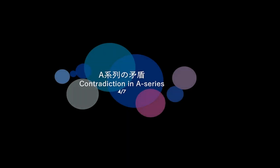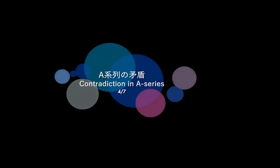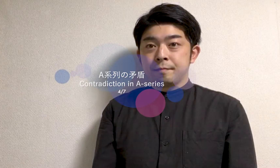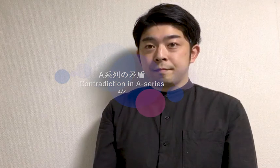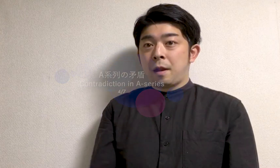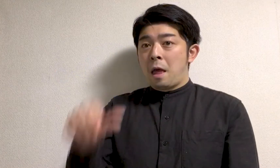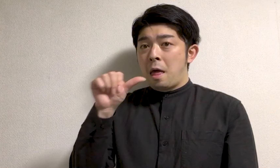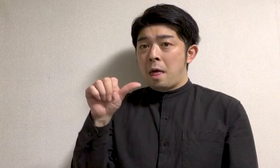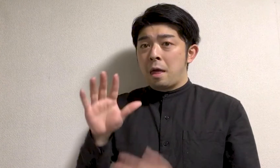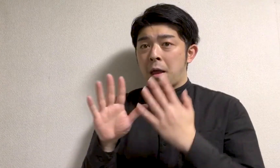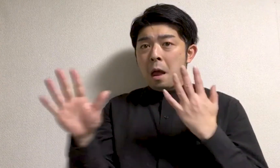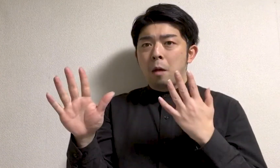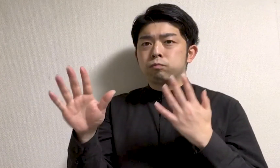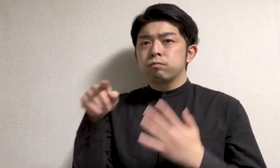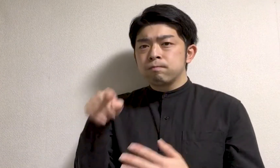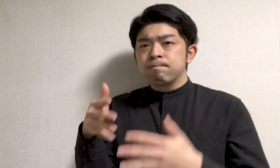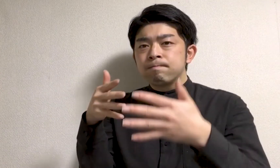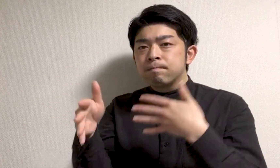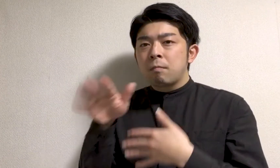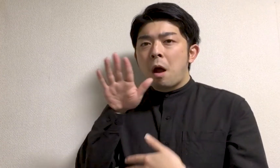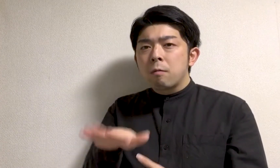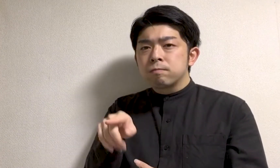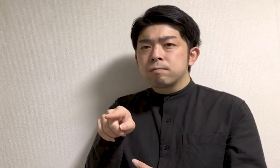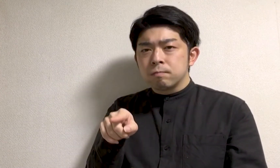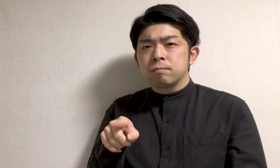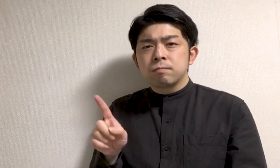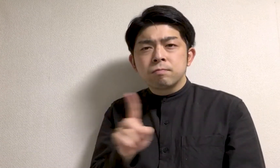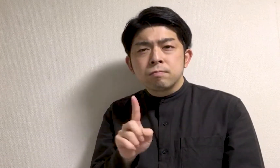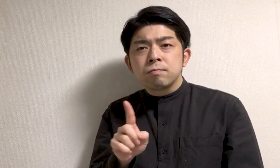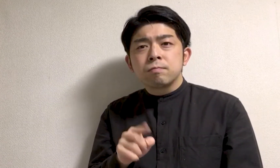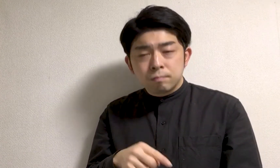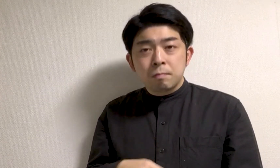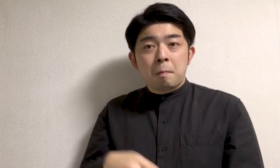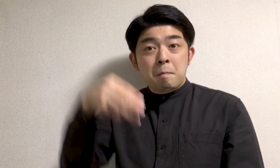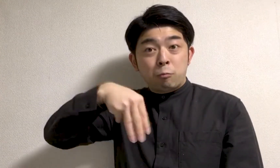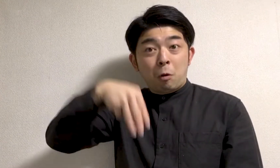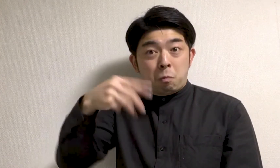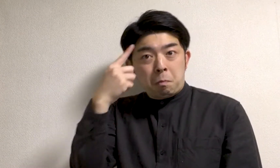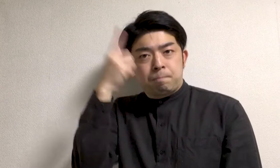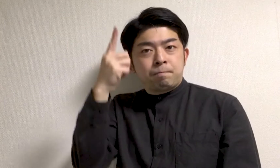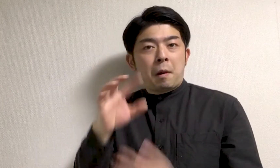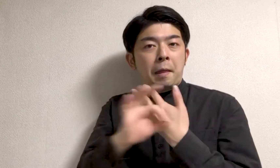What is the contradiction in the A-series? It is not an example used by McTaggart,